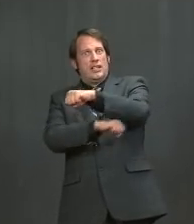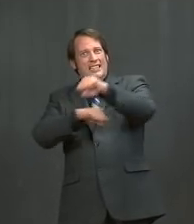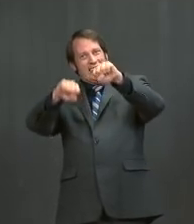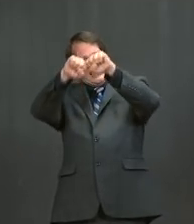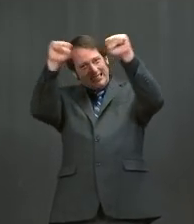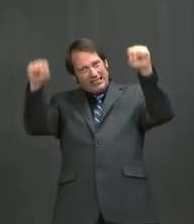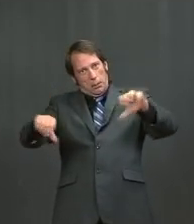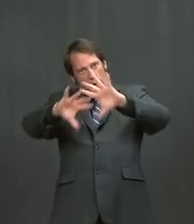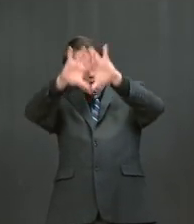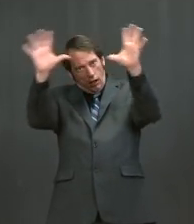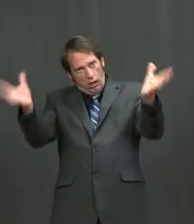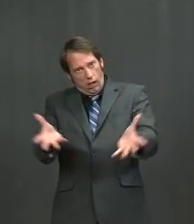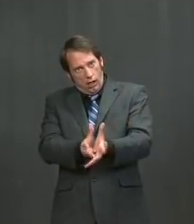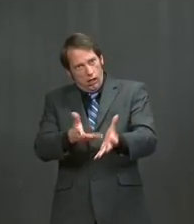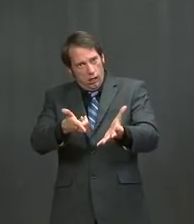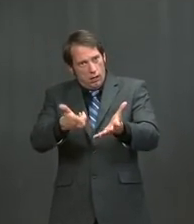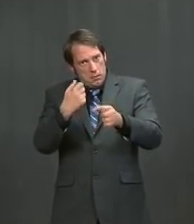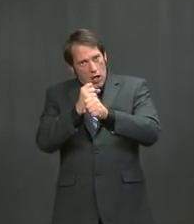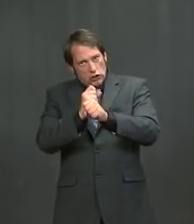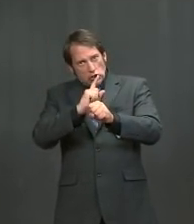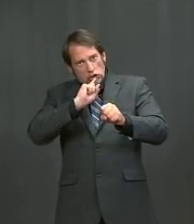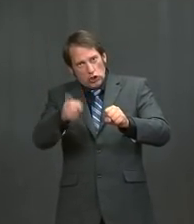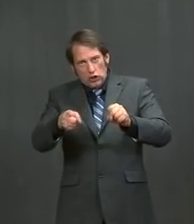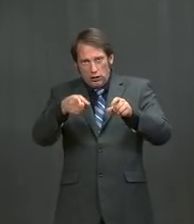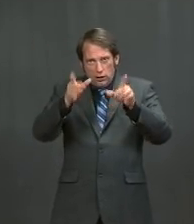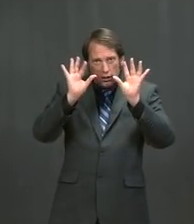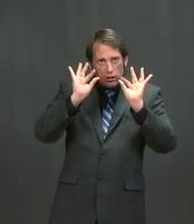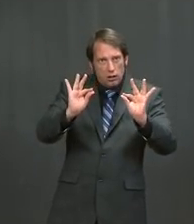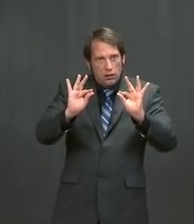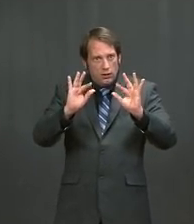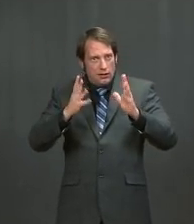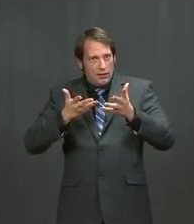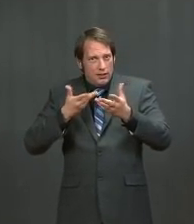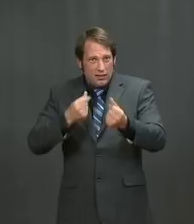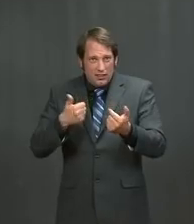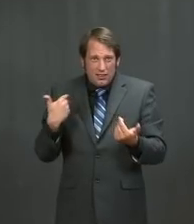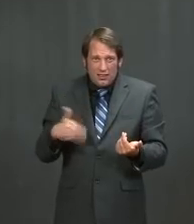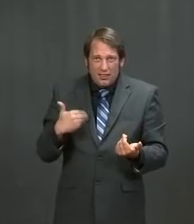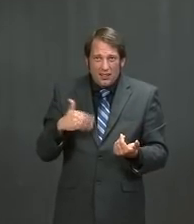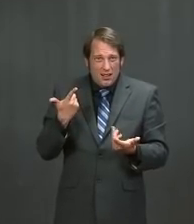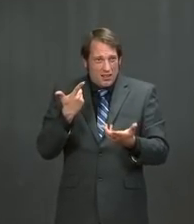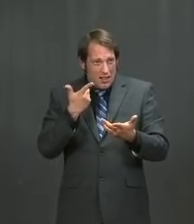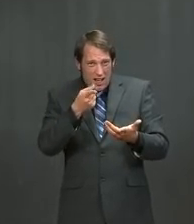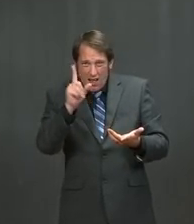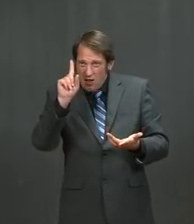And, you know, we're hopeful that others will come forward with ideas that are as bold and innovative